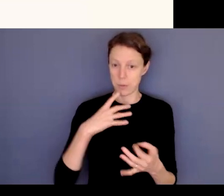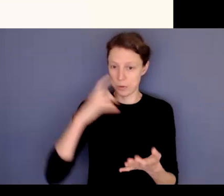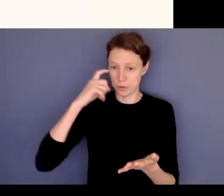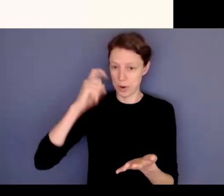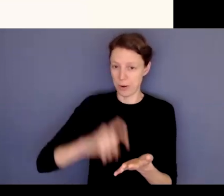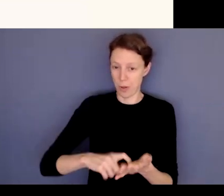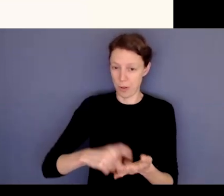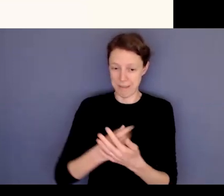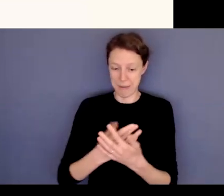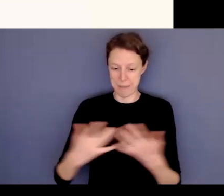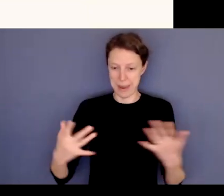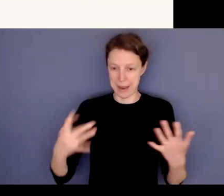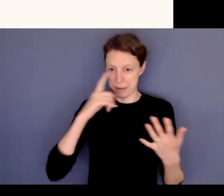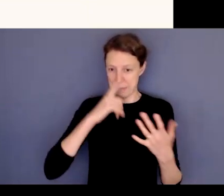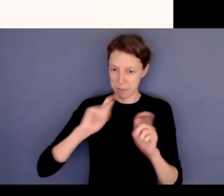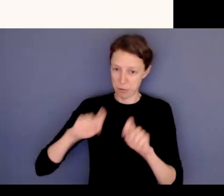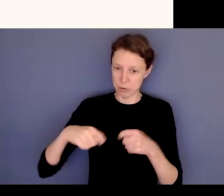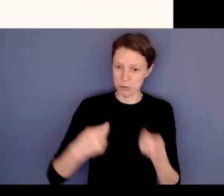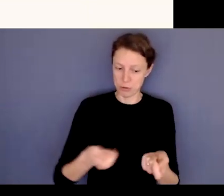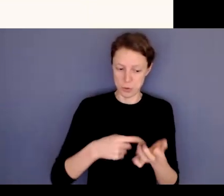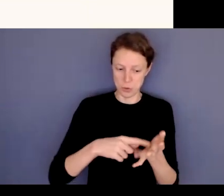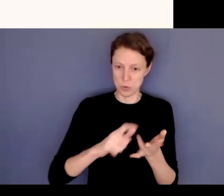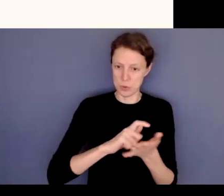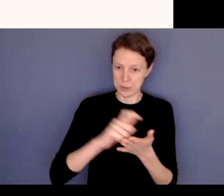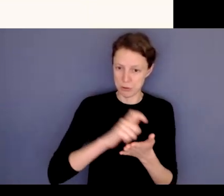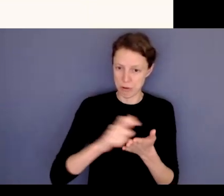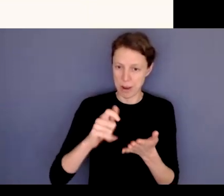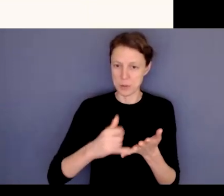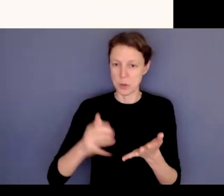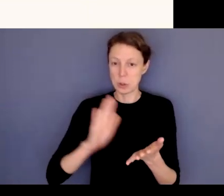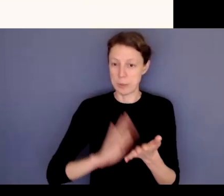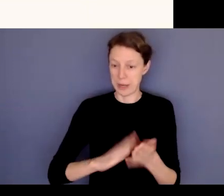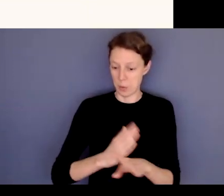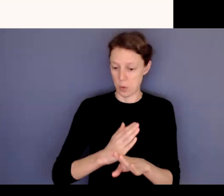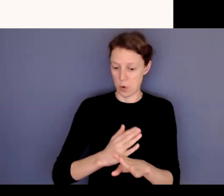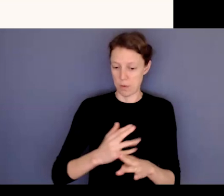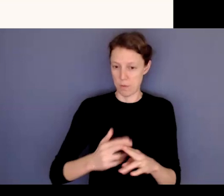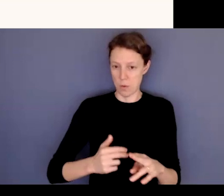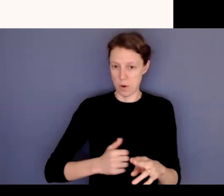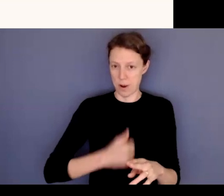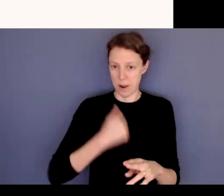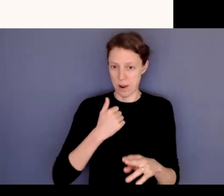actually a lot of people who contribute to Westjustice's Instagram and social media work. I didn't actually do the work to